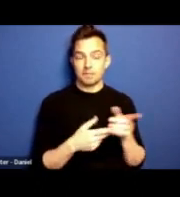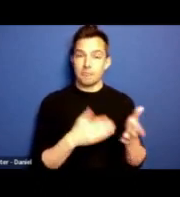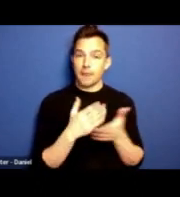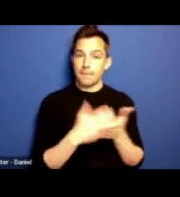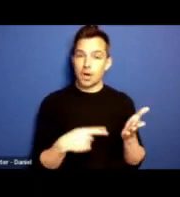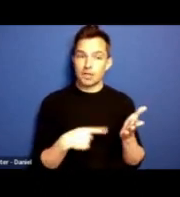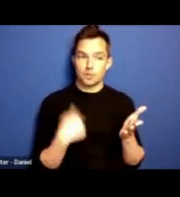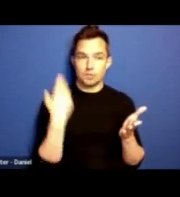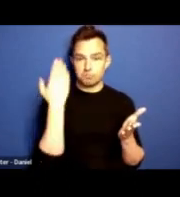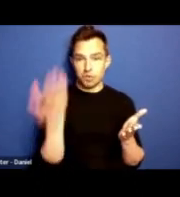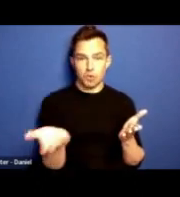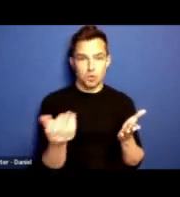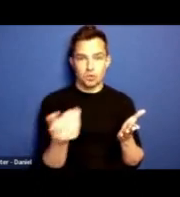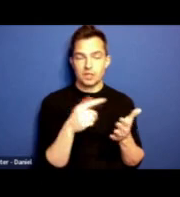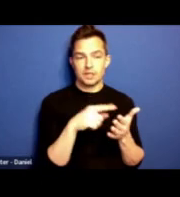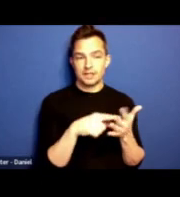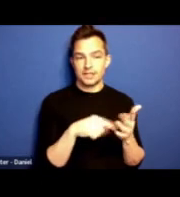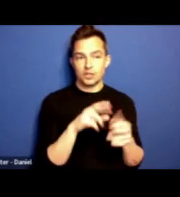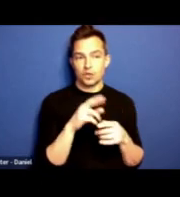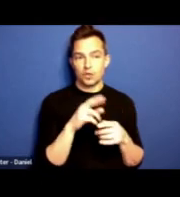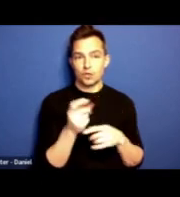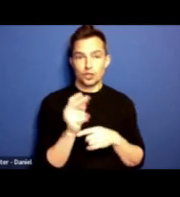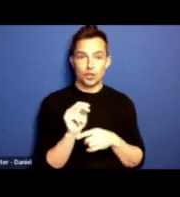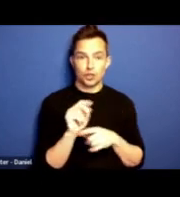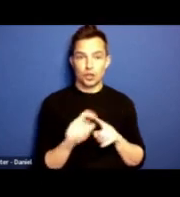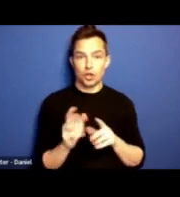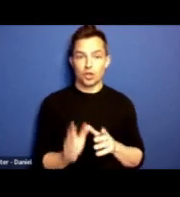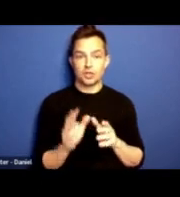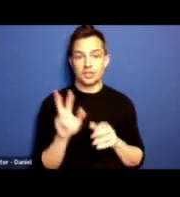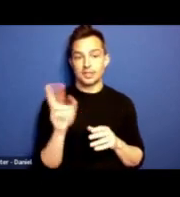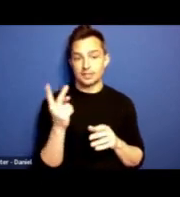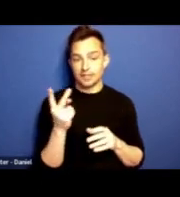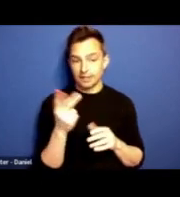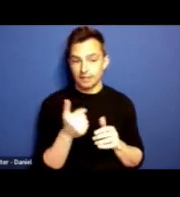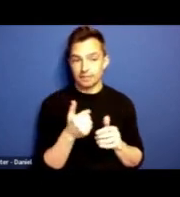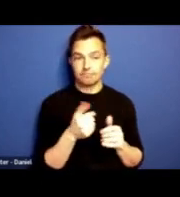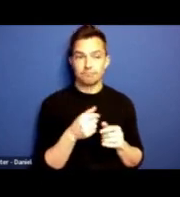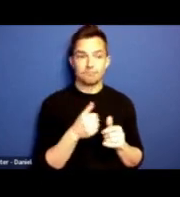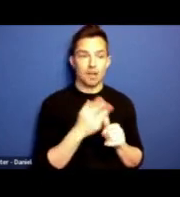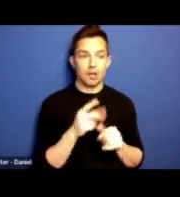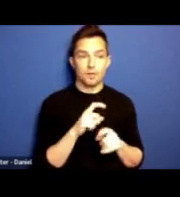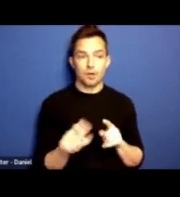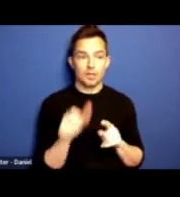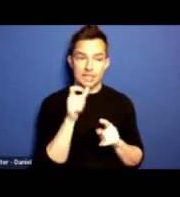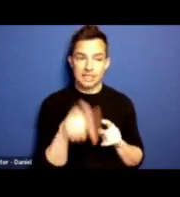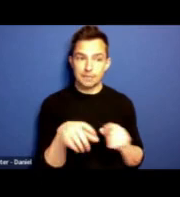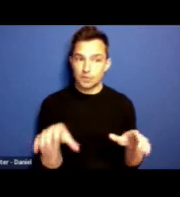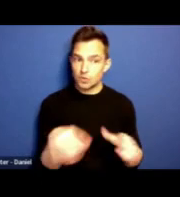don't know what are these return collars, was this a second follow up call and so it didn't need to be done. Those those kinds of details aren't known,